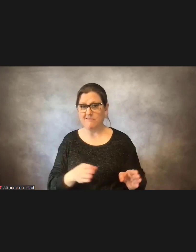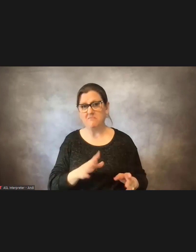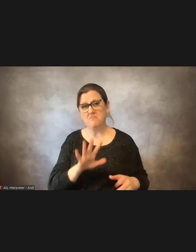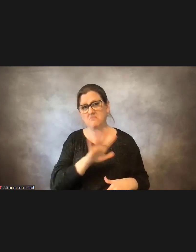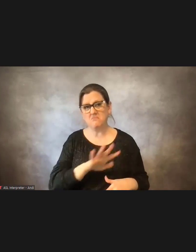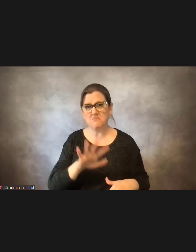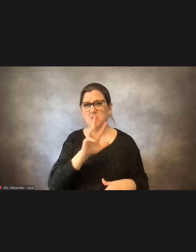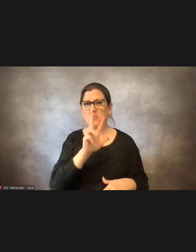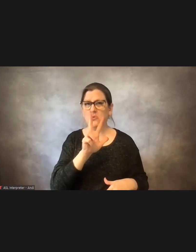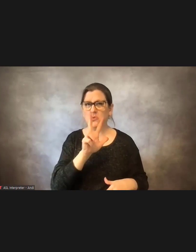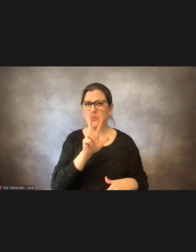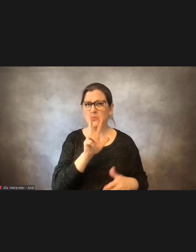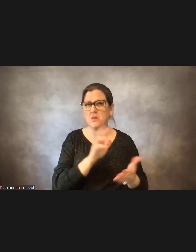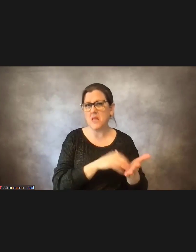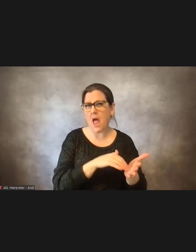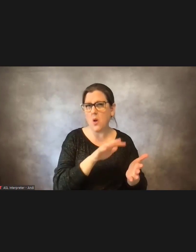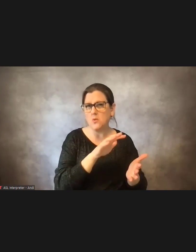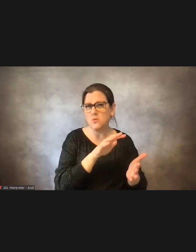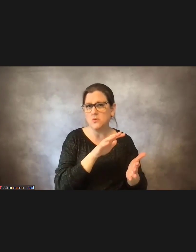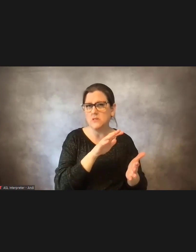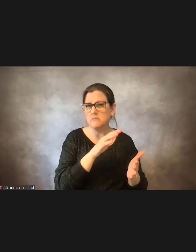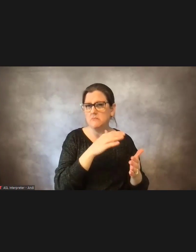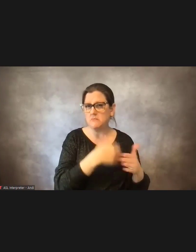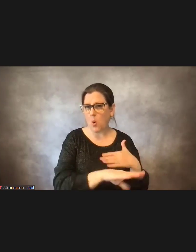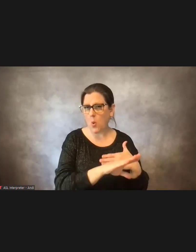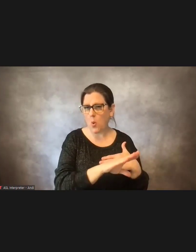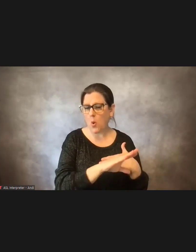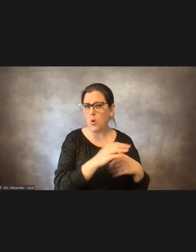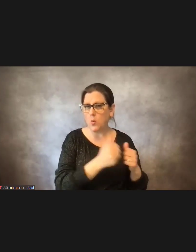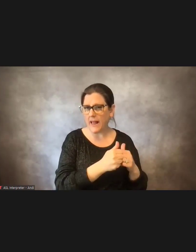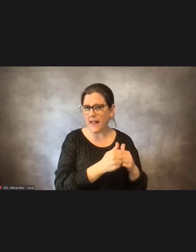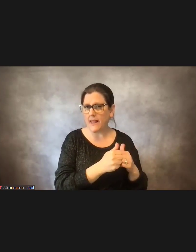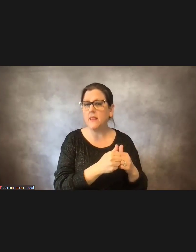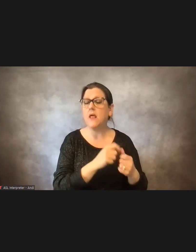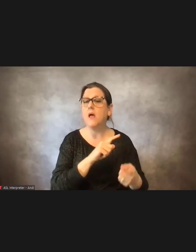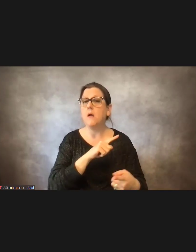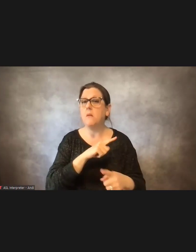birth, as you see here, to about 6 in a thousand by the time children